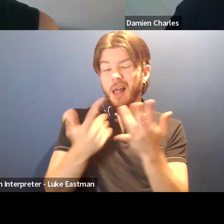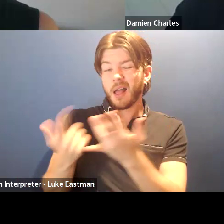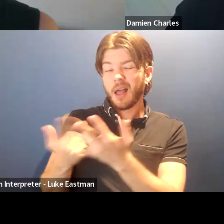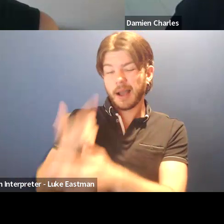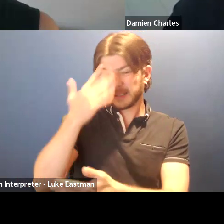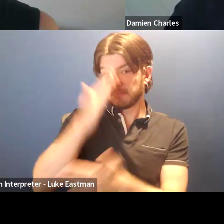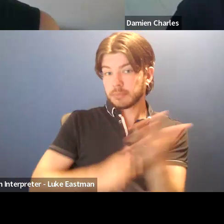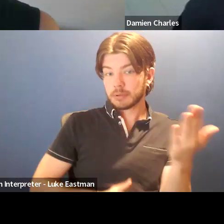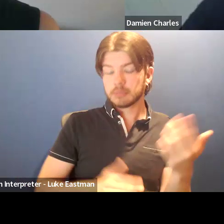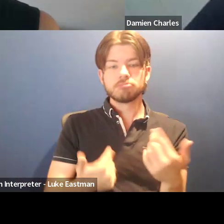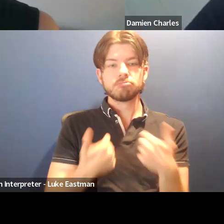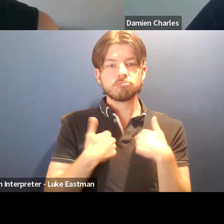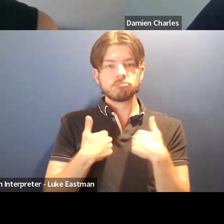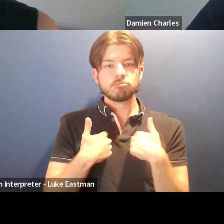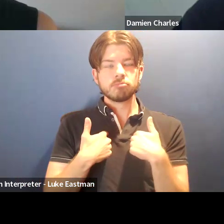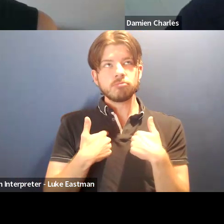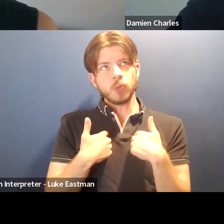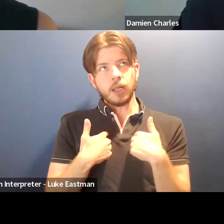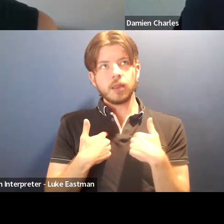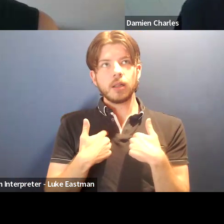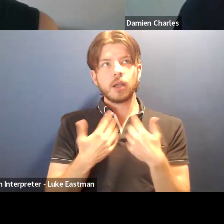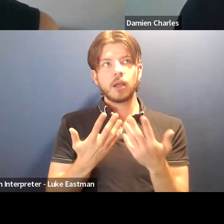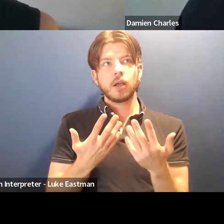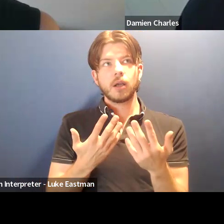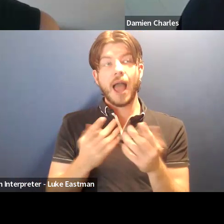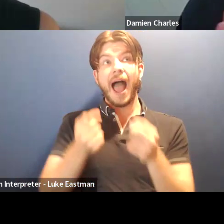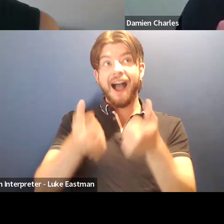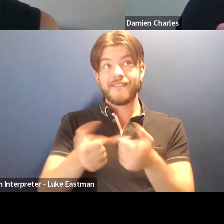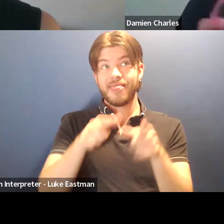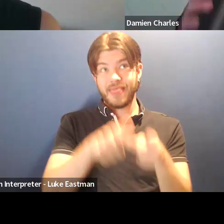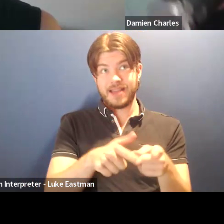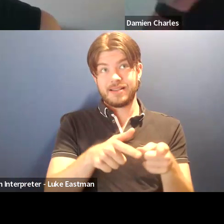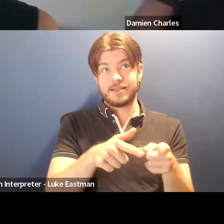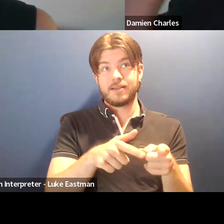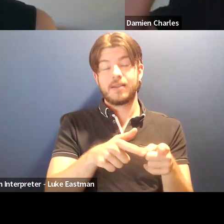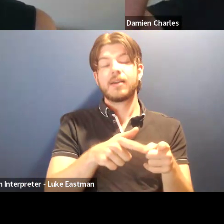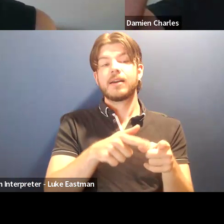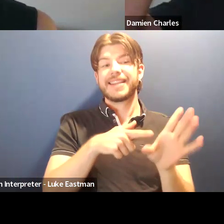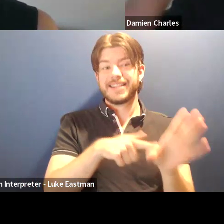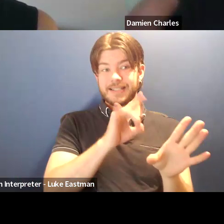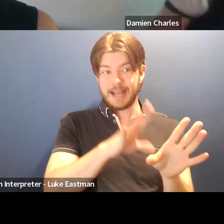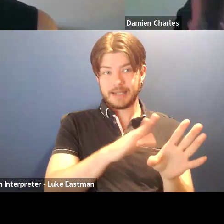Through, sorry from doing that then, I